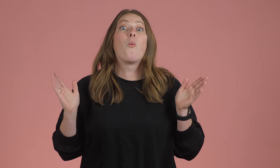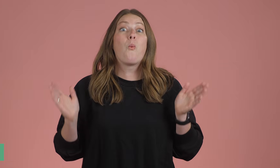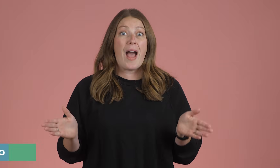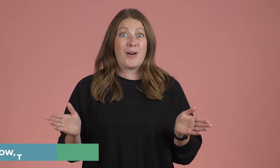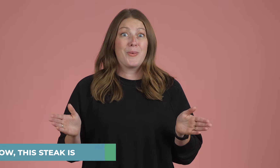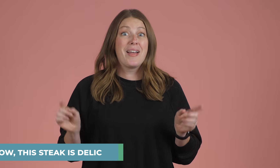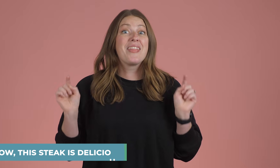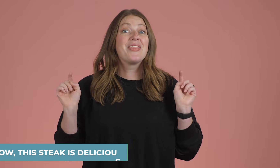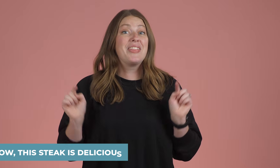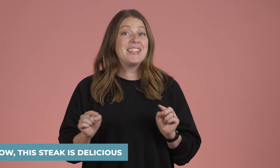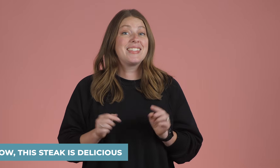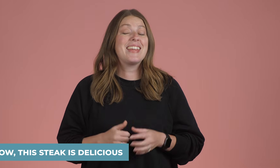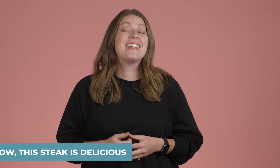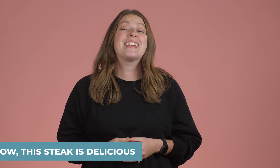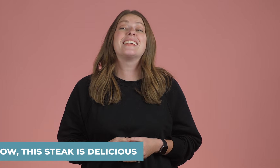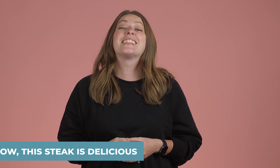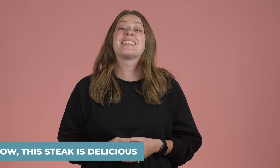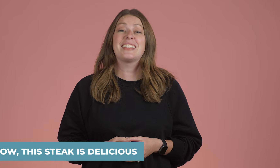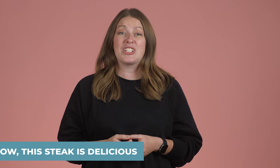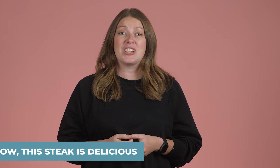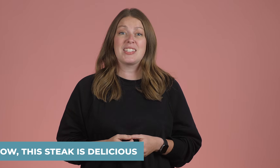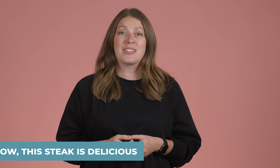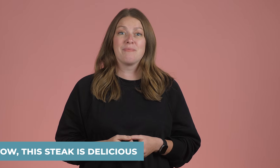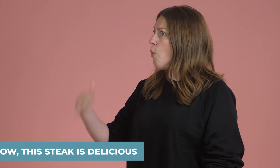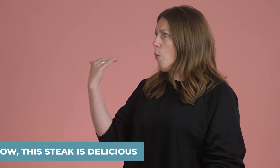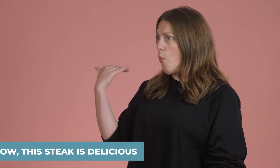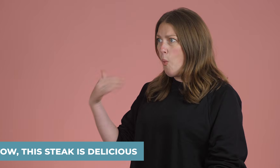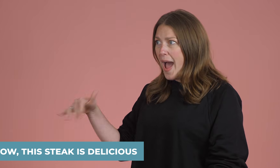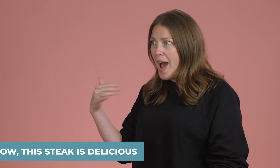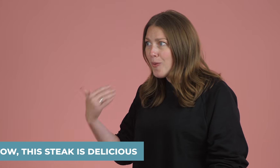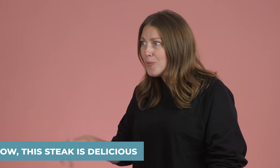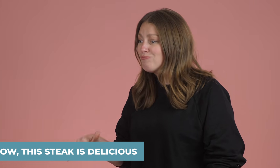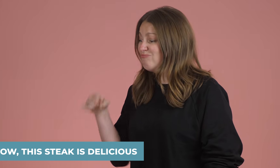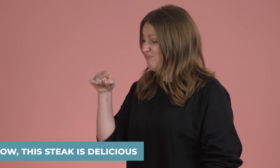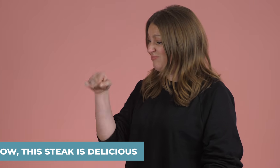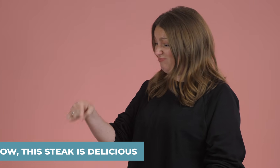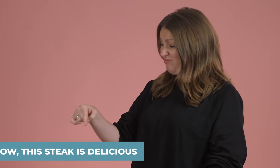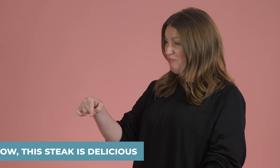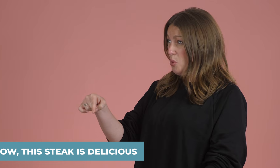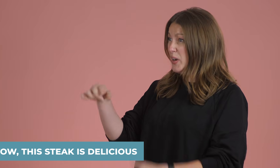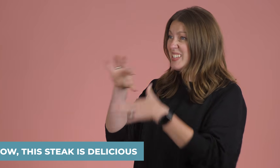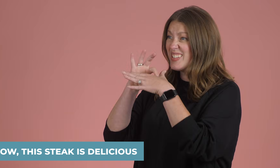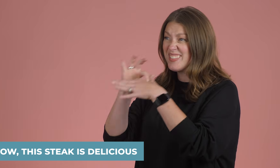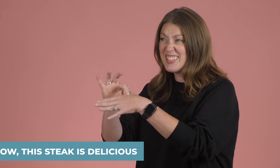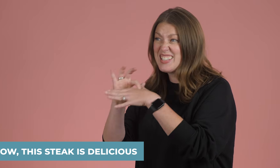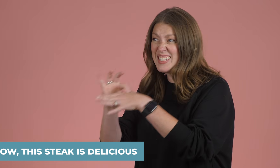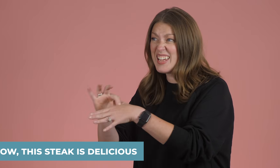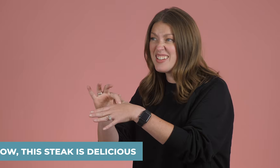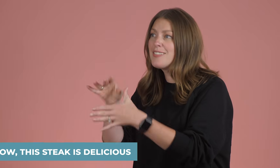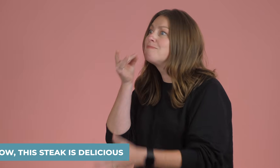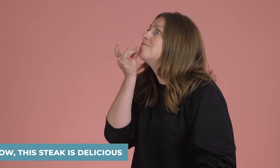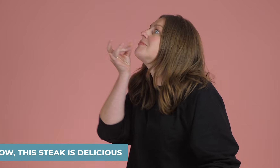Wow. This steak is delicious. Wow. Point steak.